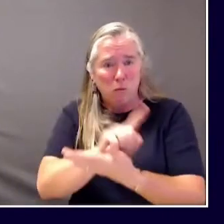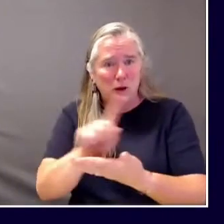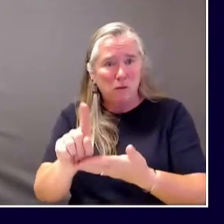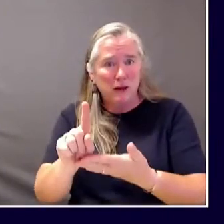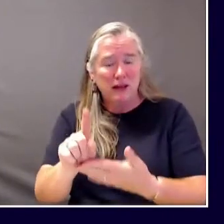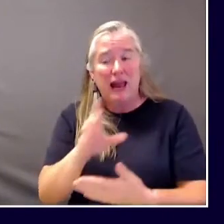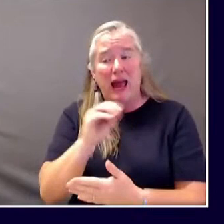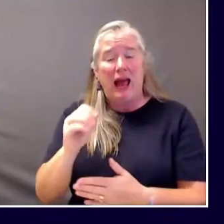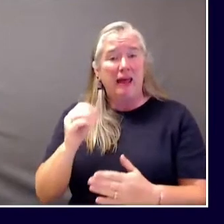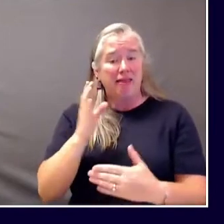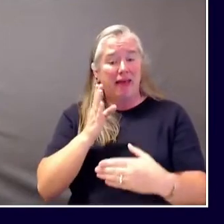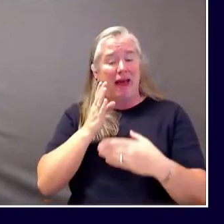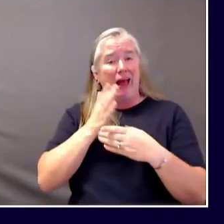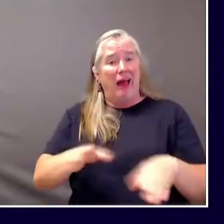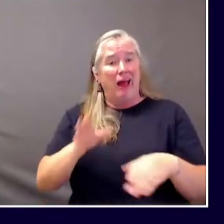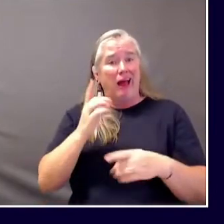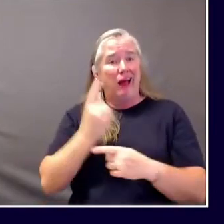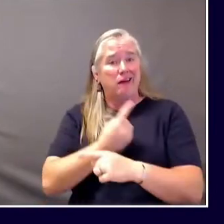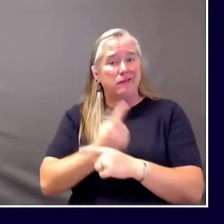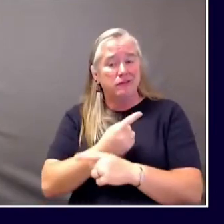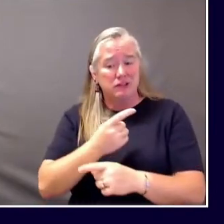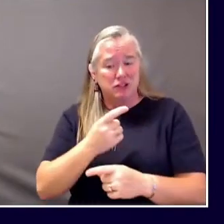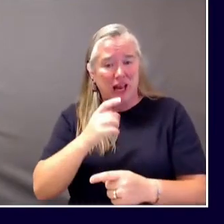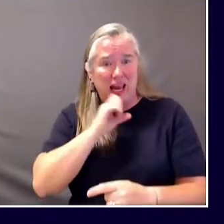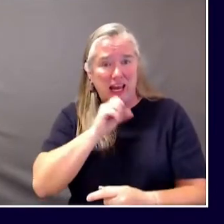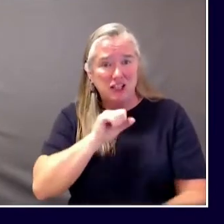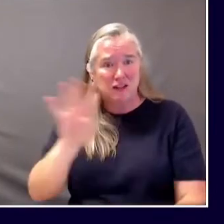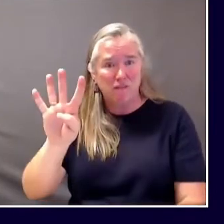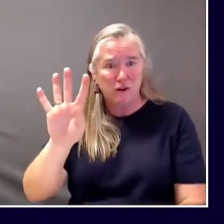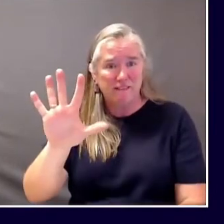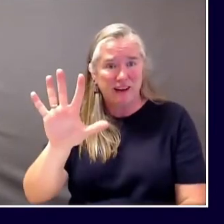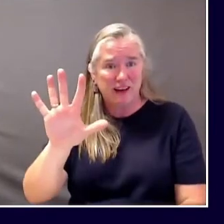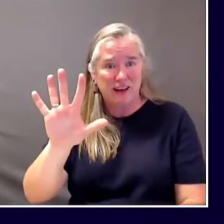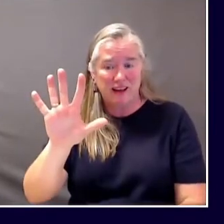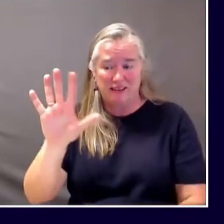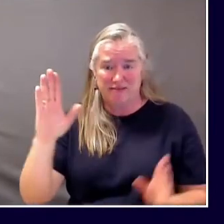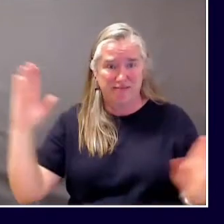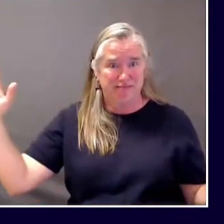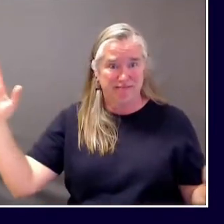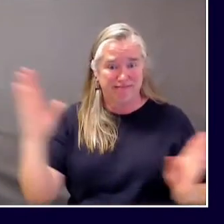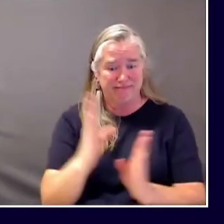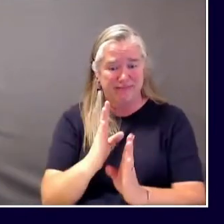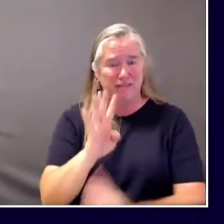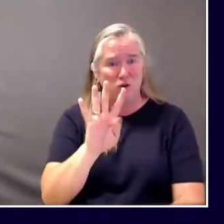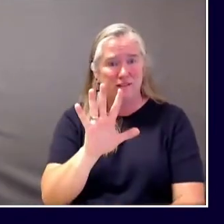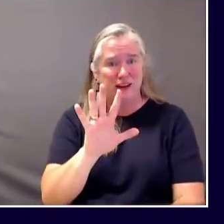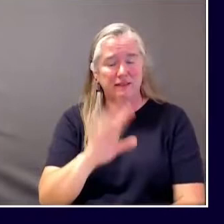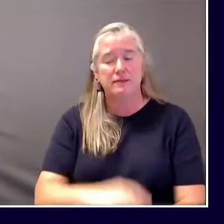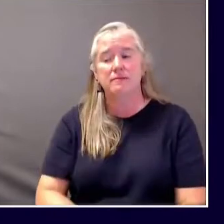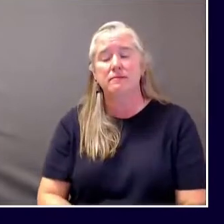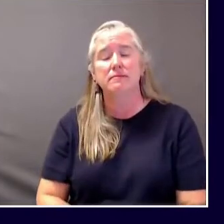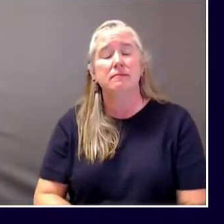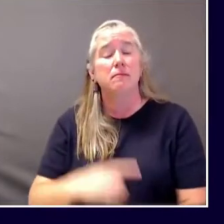diagnosed with COPD in nineteen